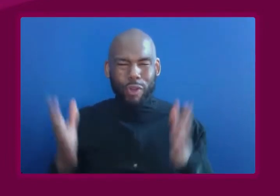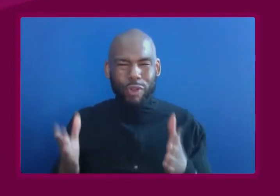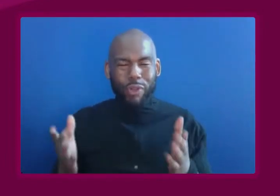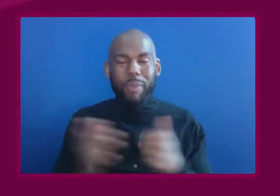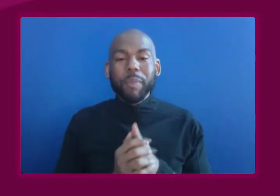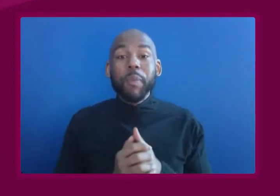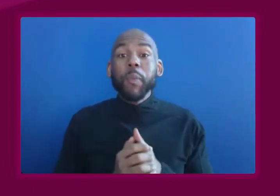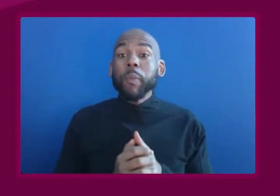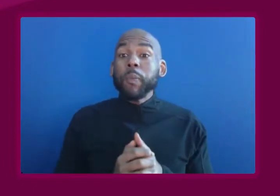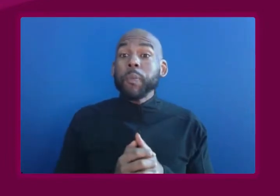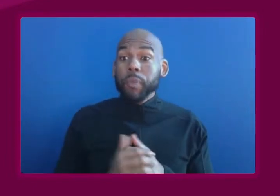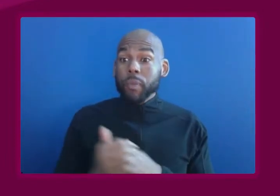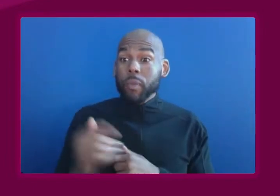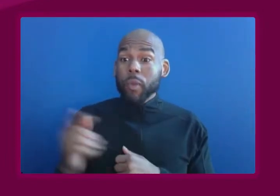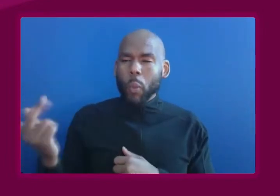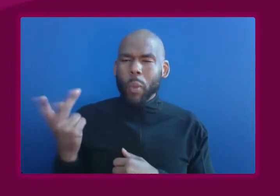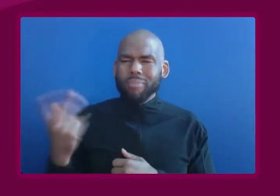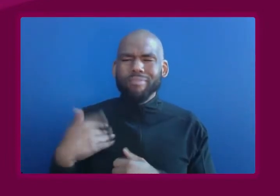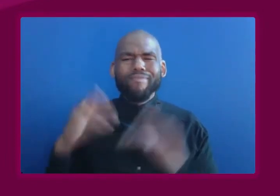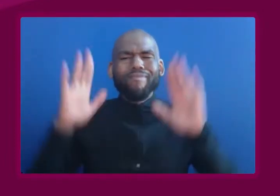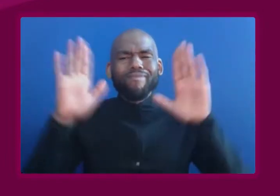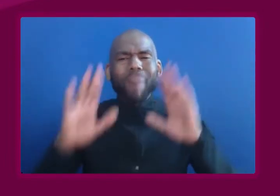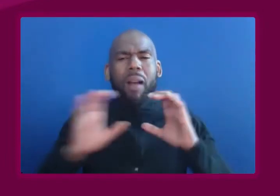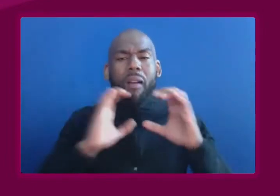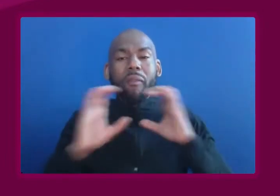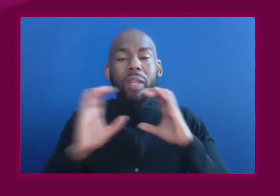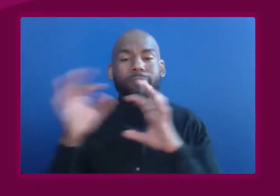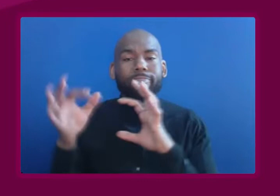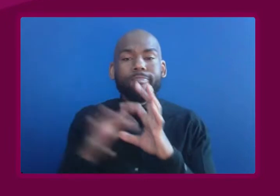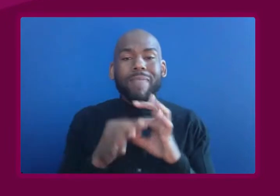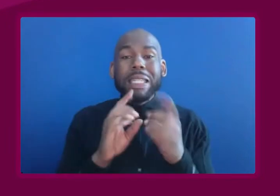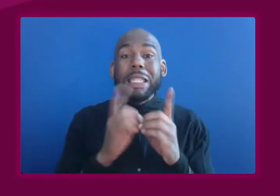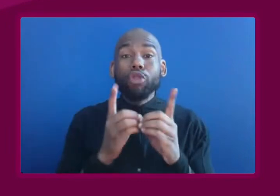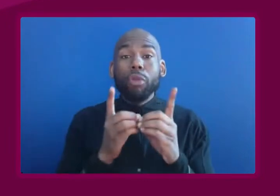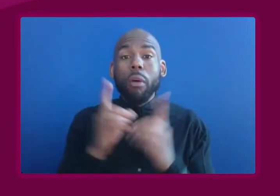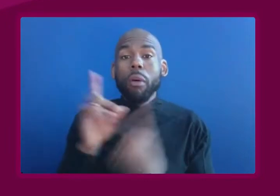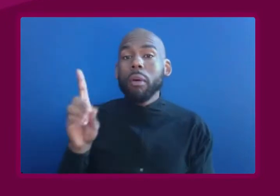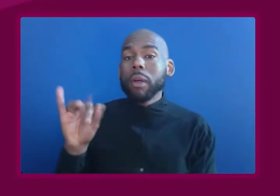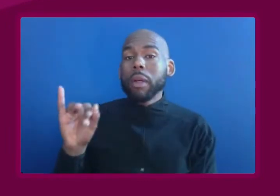Miguel and I had an awesome conversation regarding the importance of digital accessibility and